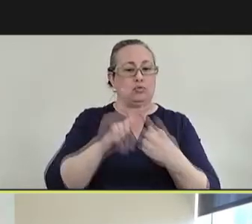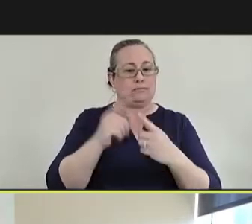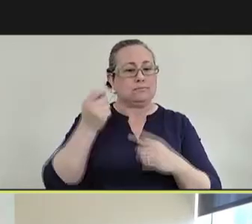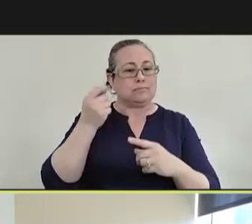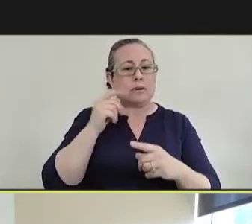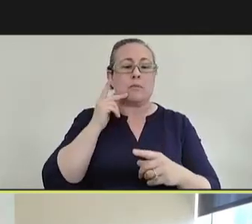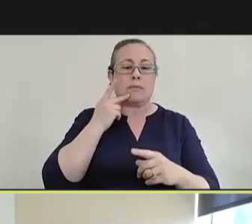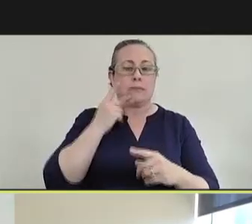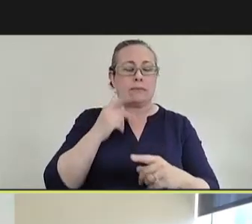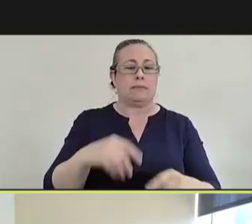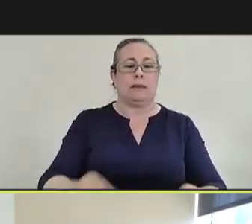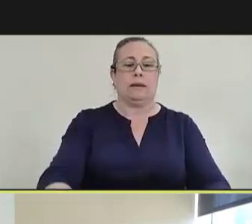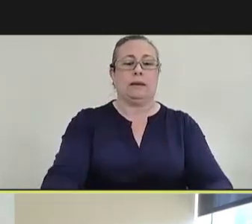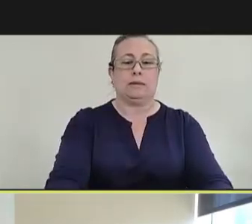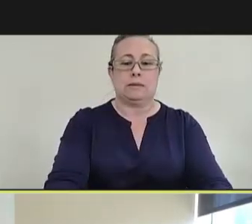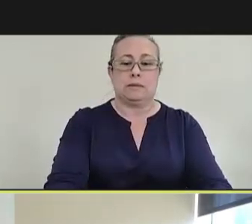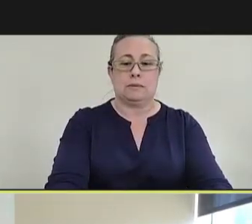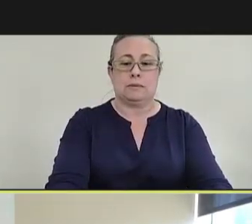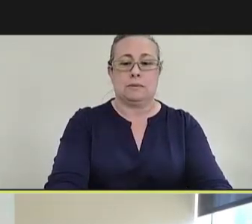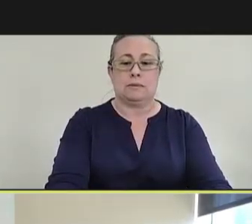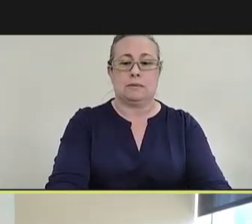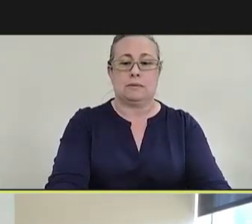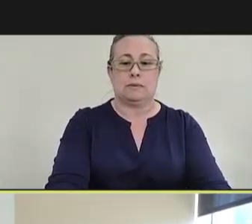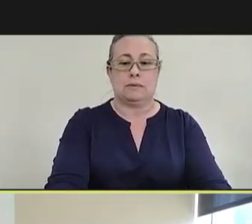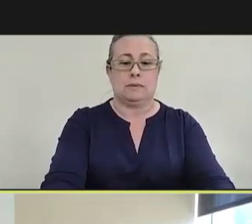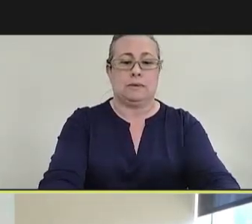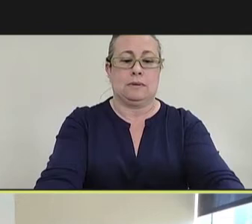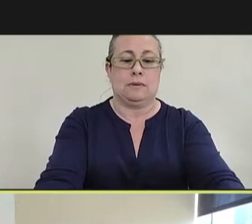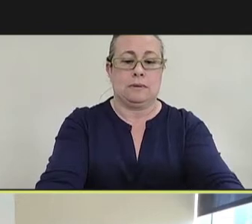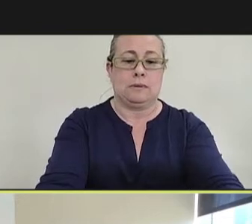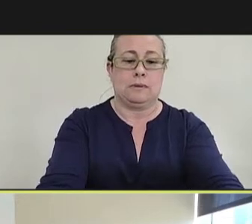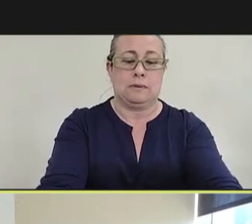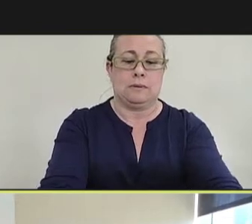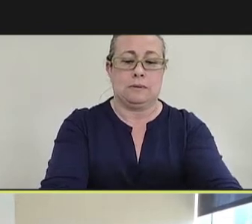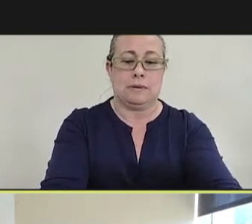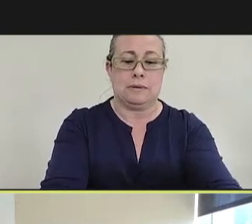family. This training involves understanding the complex language of proteins. So those